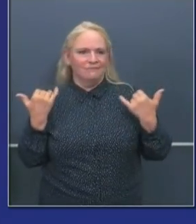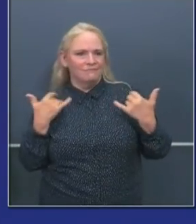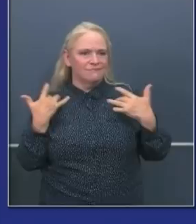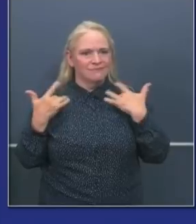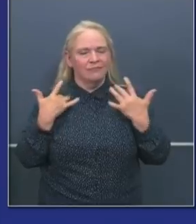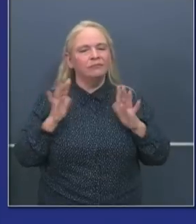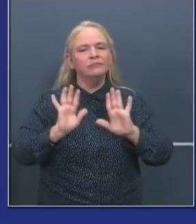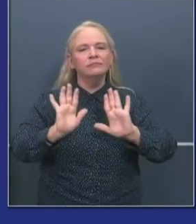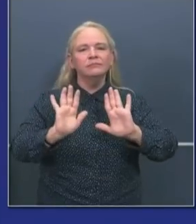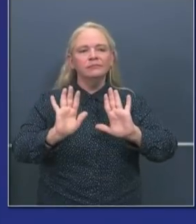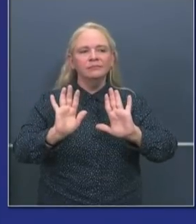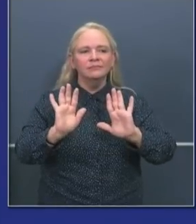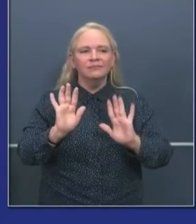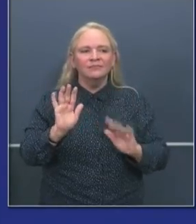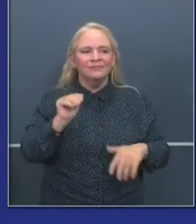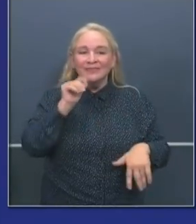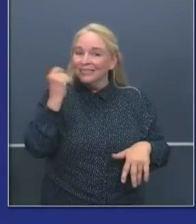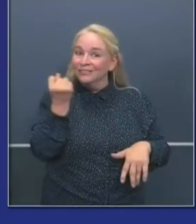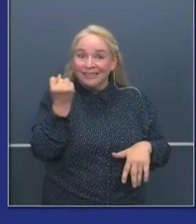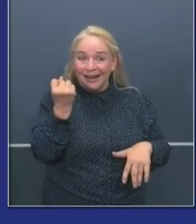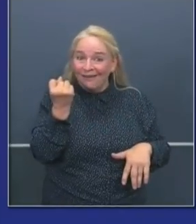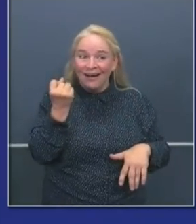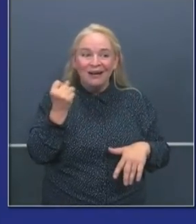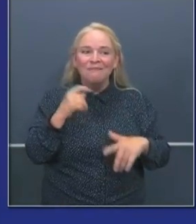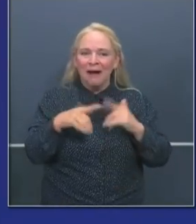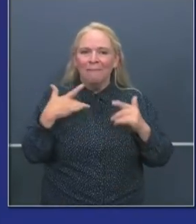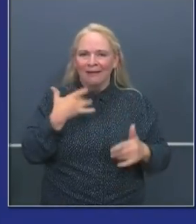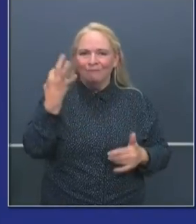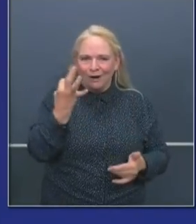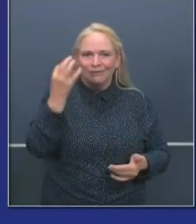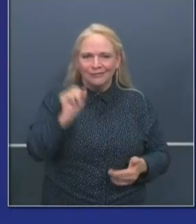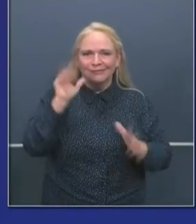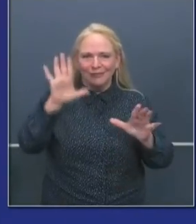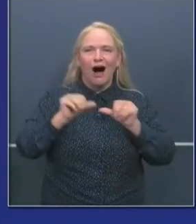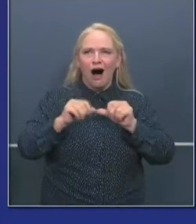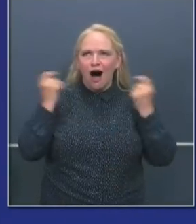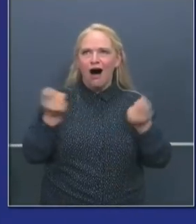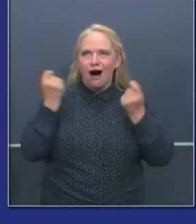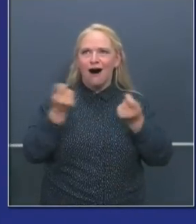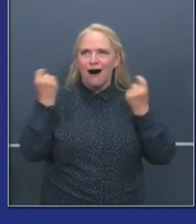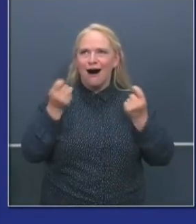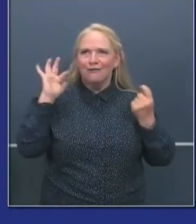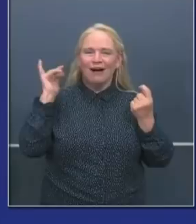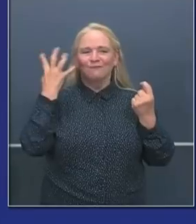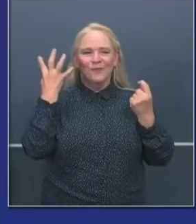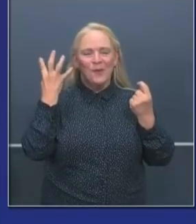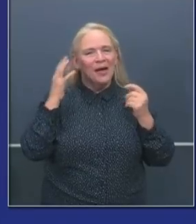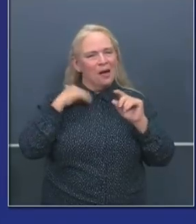THIS IS PERHAPS MY LAST FORMAL OPPORTUNITY AS MANY MOVE IN TOMORROW ON FRIDAY. NOT JUST FORMALLY OVER SATURDAY